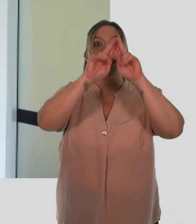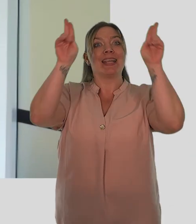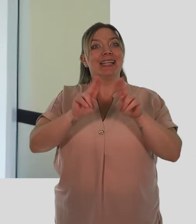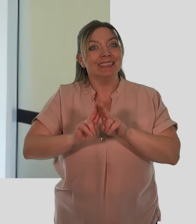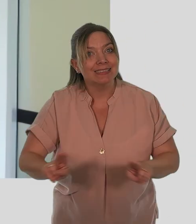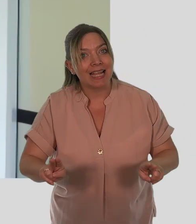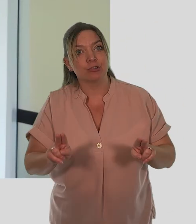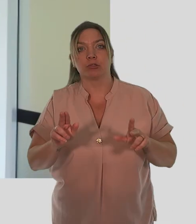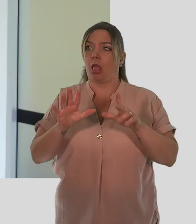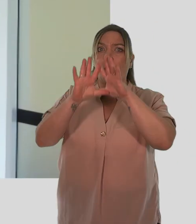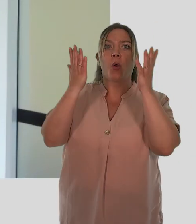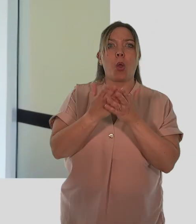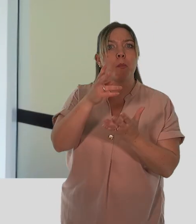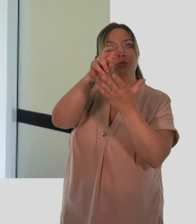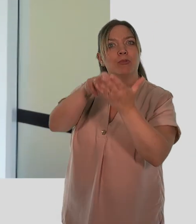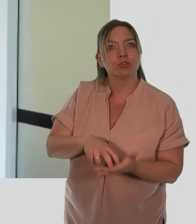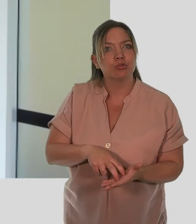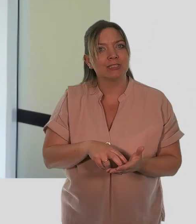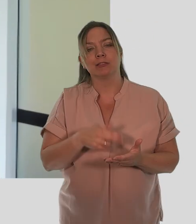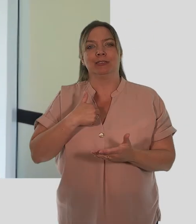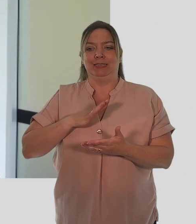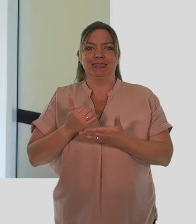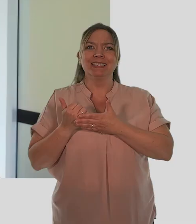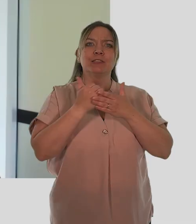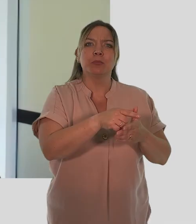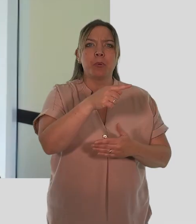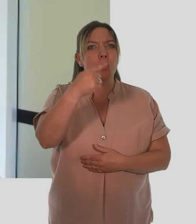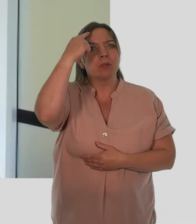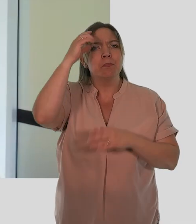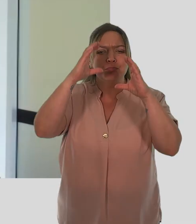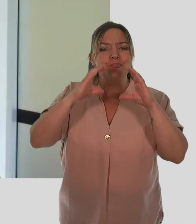which is also relevant for dementia populations at a global level.